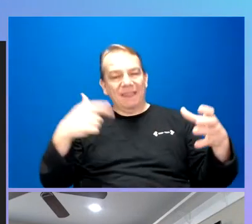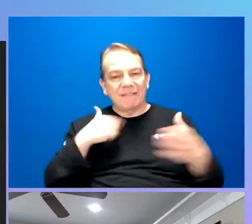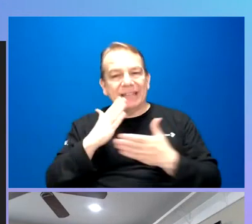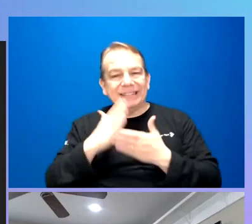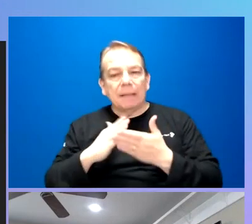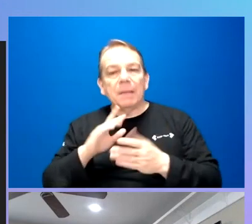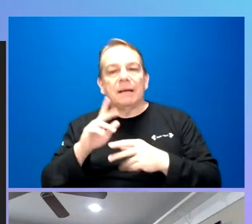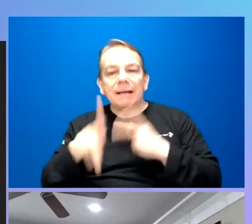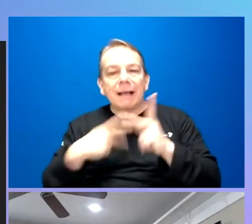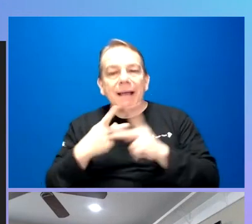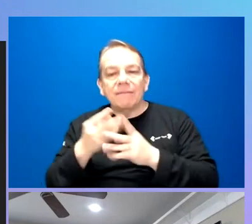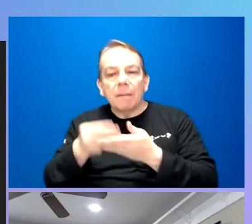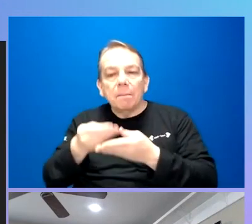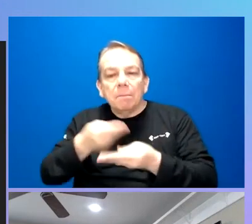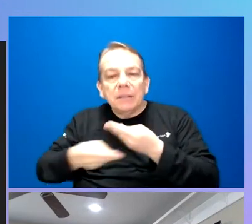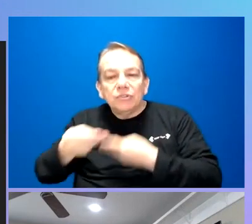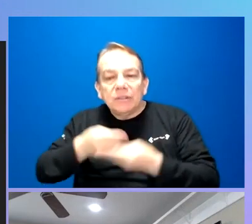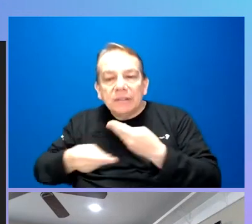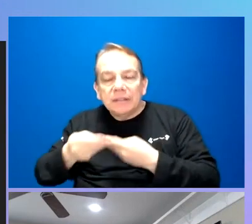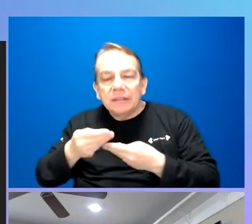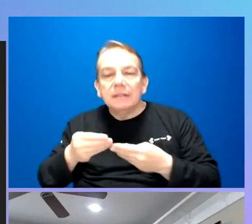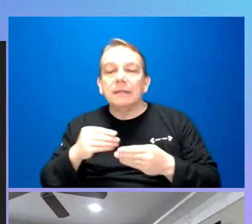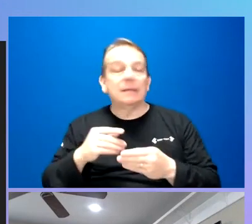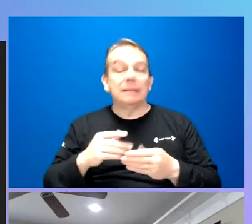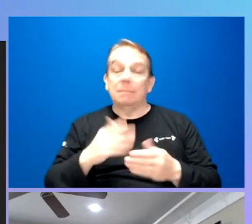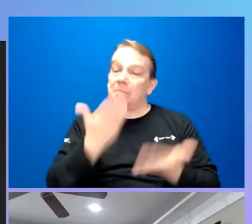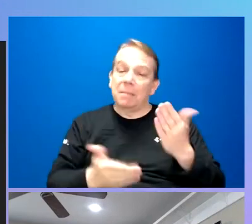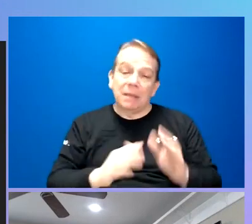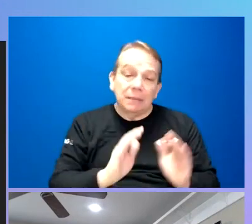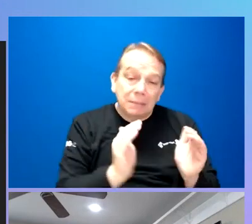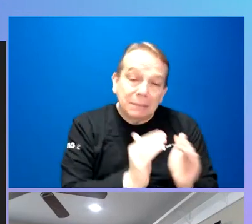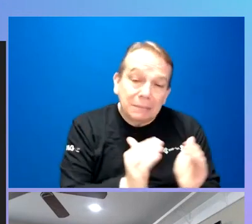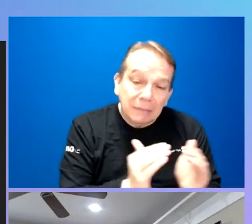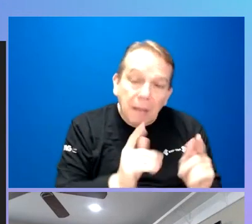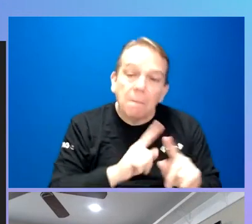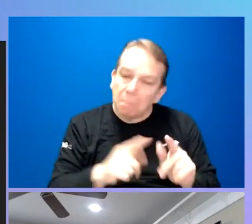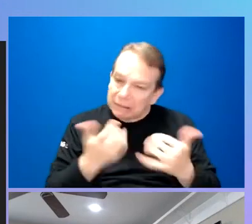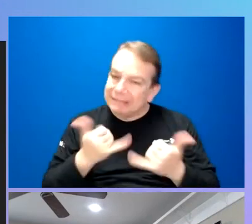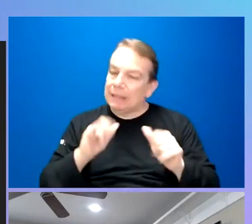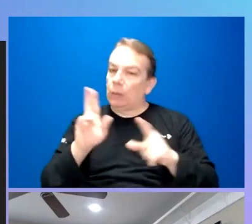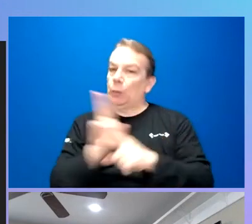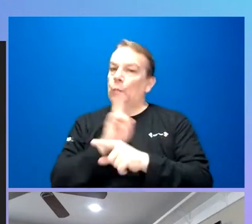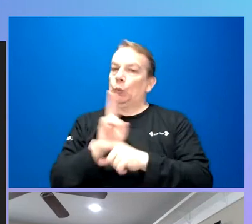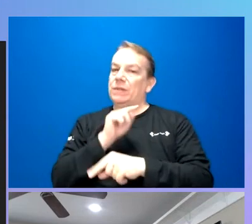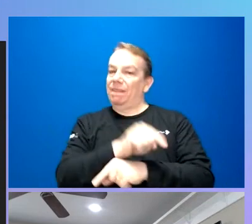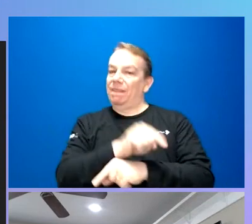any budget is better than no budget. So sometimes you can leverage that. You can leverage it. Events that they're holding